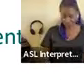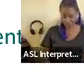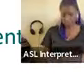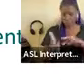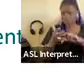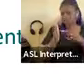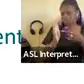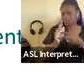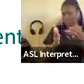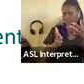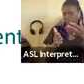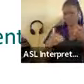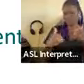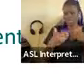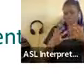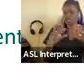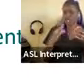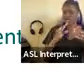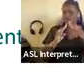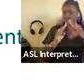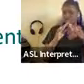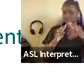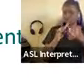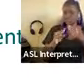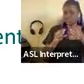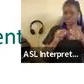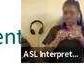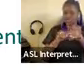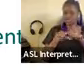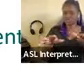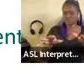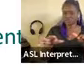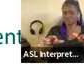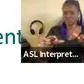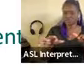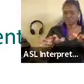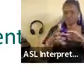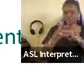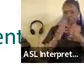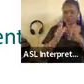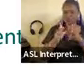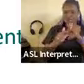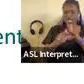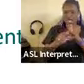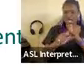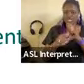community transmission happening and we're probably not detecting all of the cases